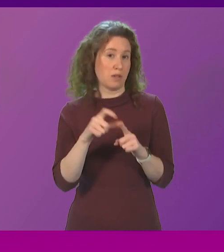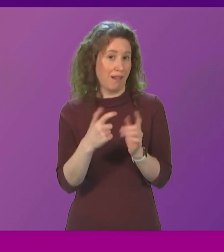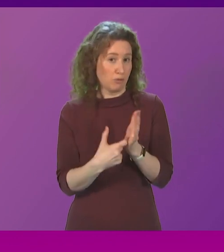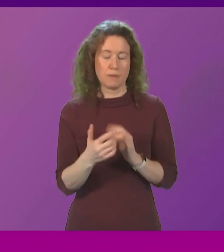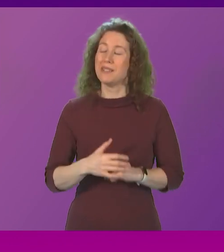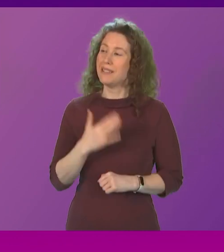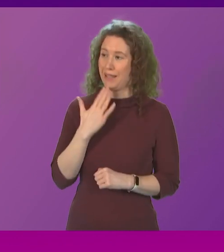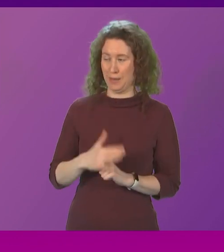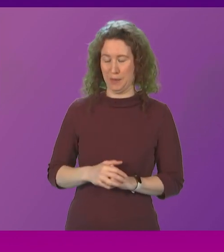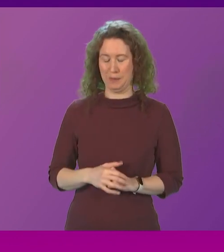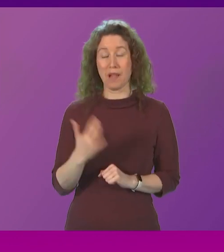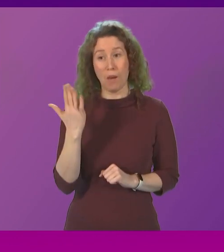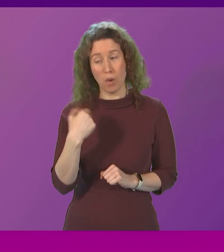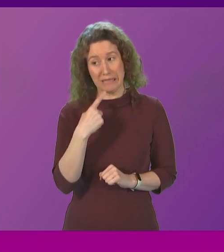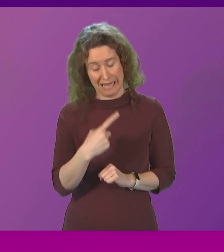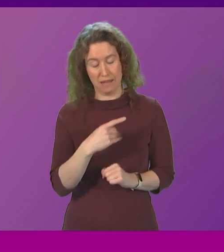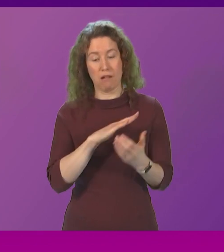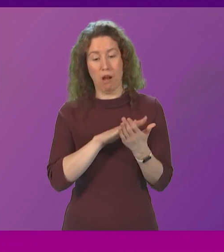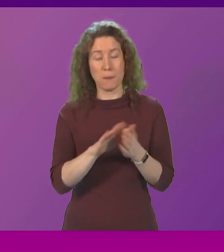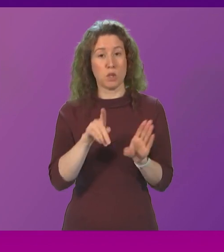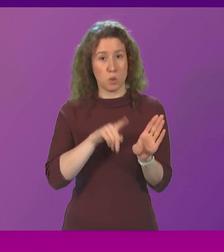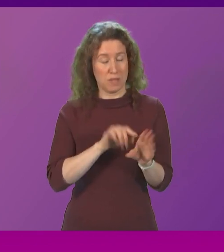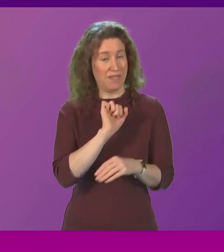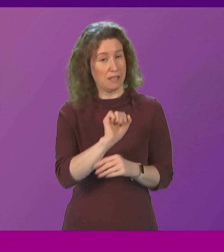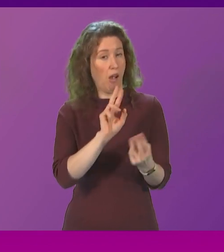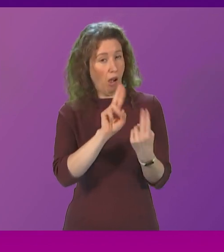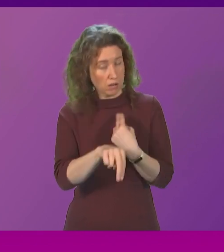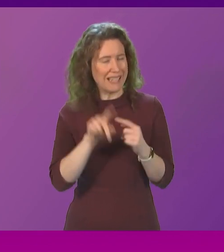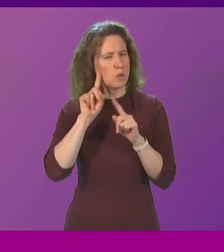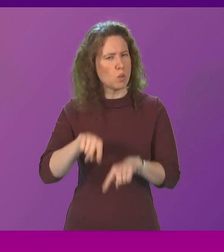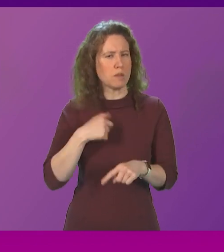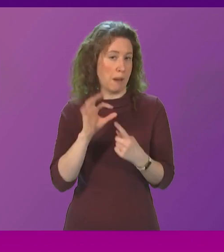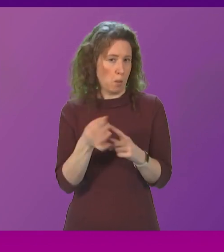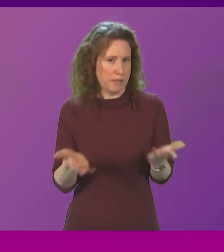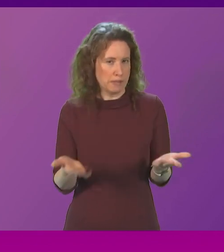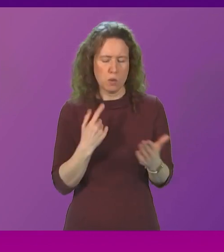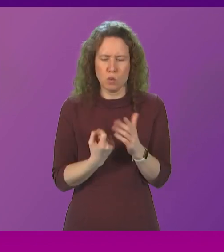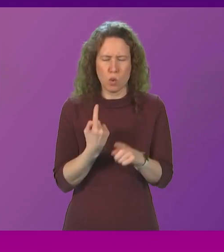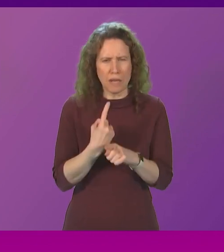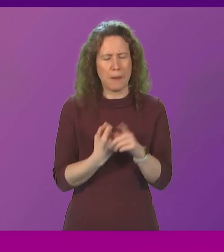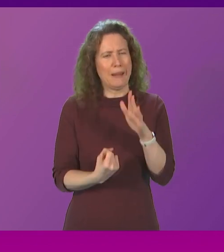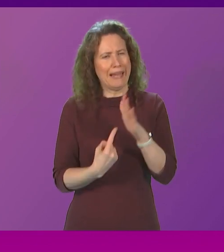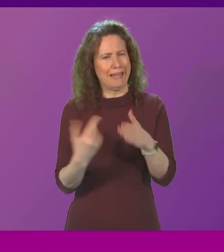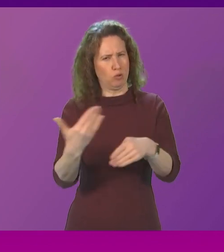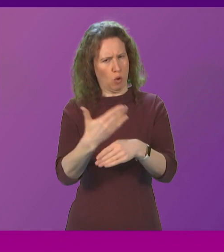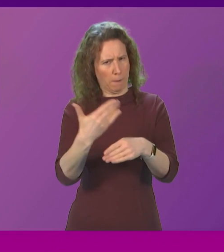I was saying that Humza Yousaf’s answer totally ignored the point of key ministerial posts that he abolished.